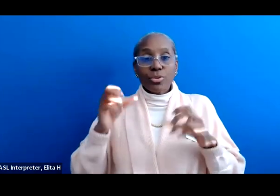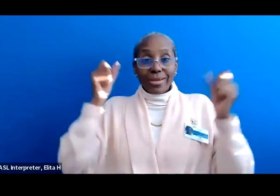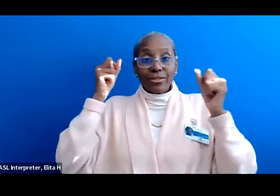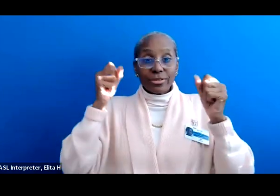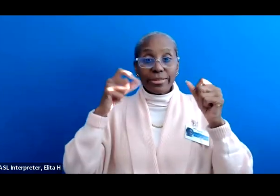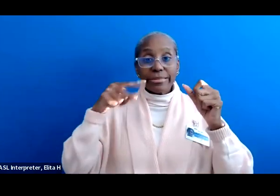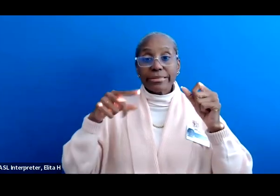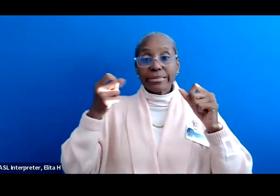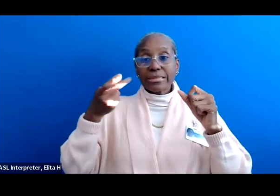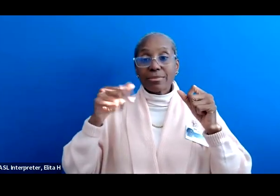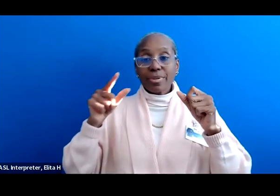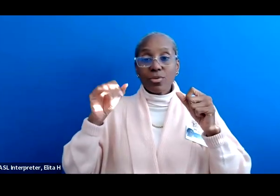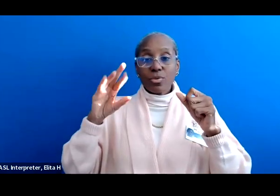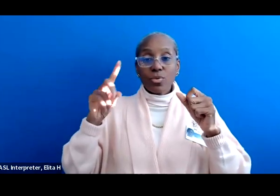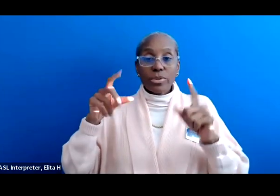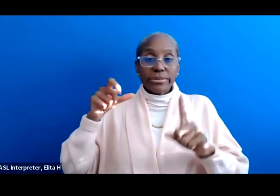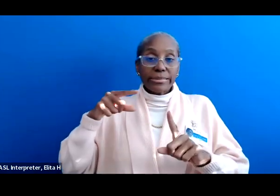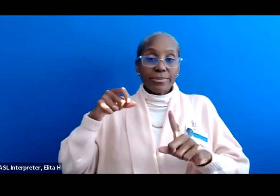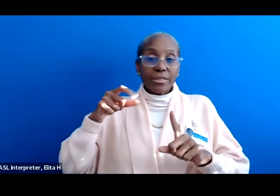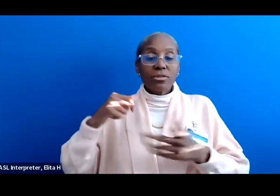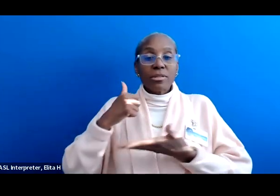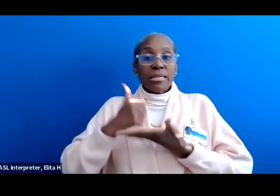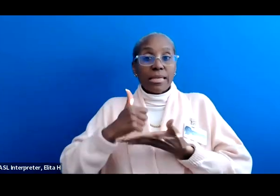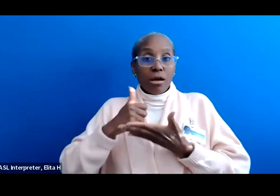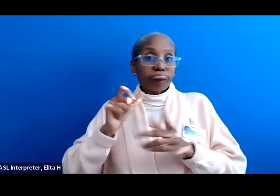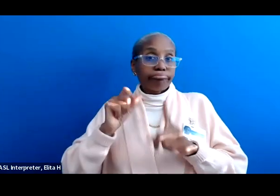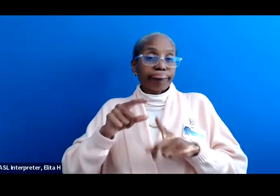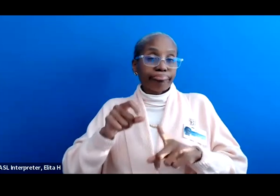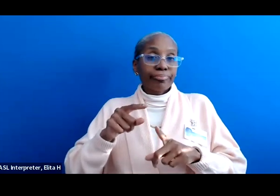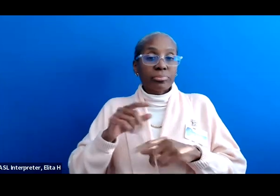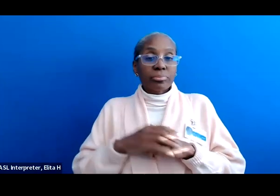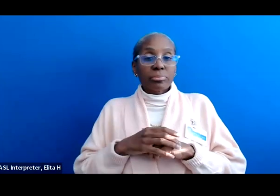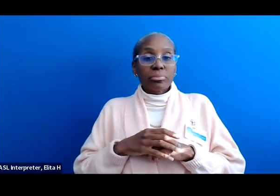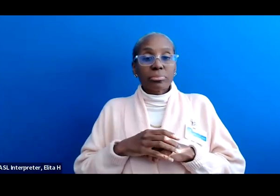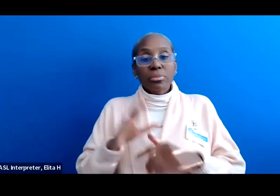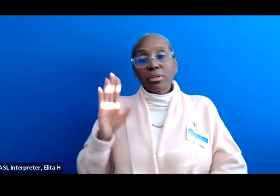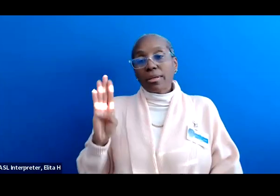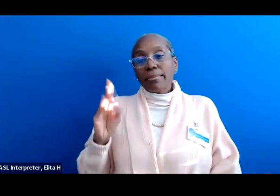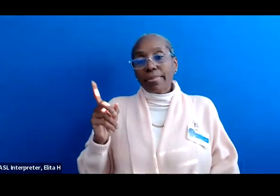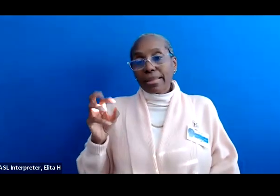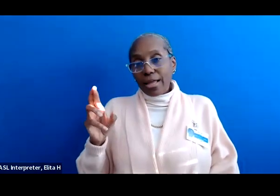These spinal cord stimulators help stimulate the bladder muscles and the bowel muscles.